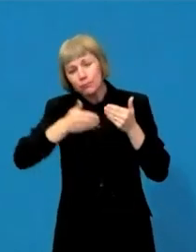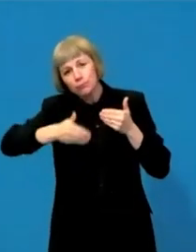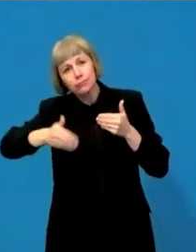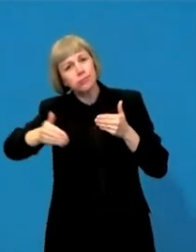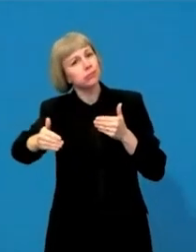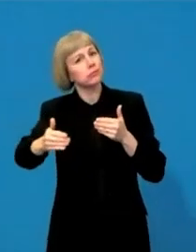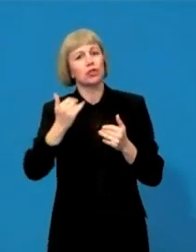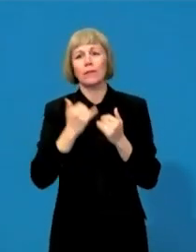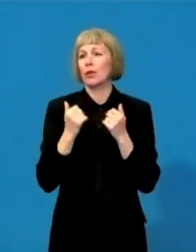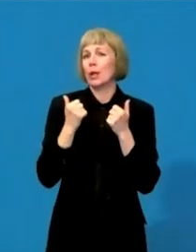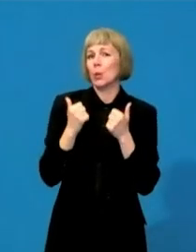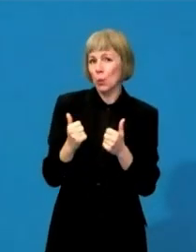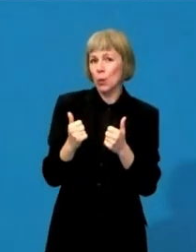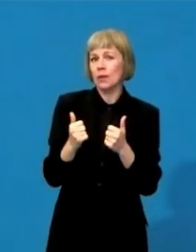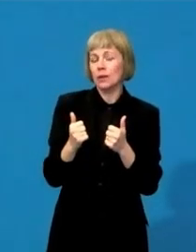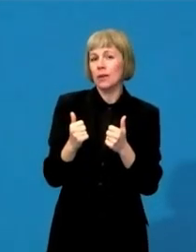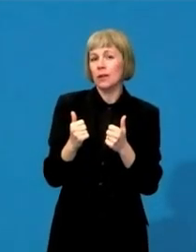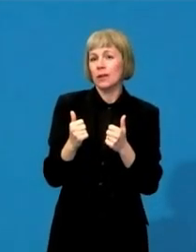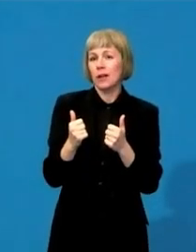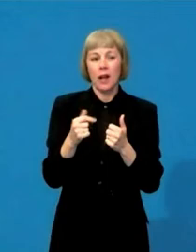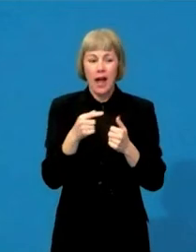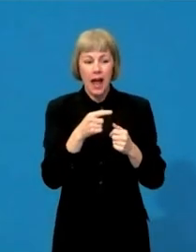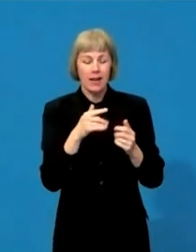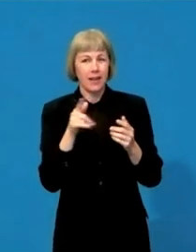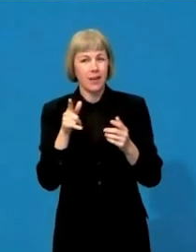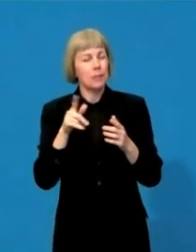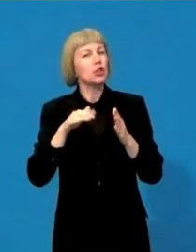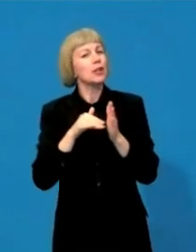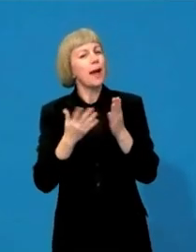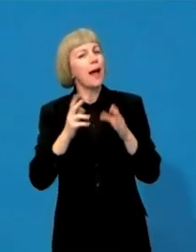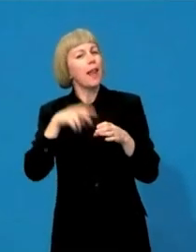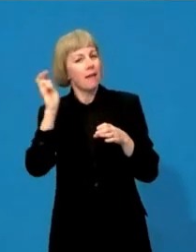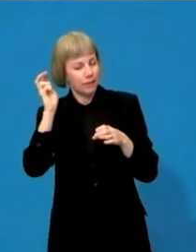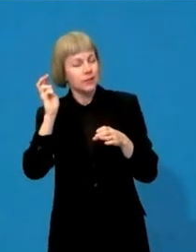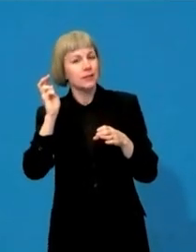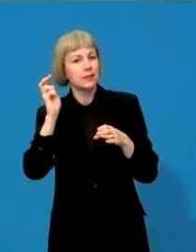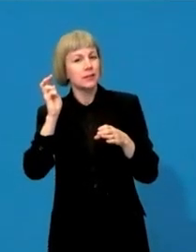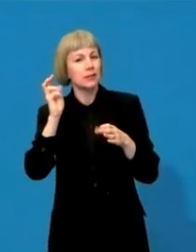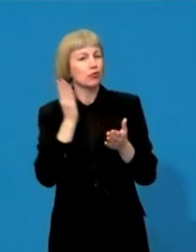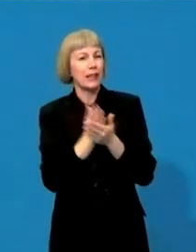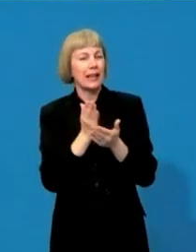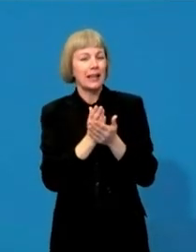like that. Even the community itself, you know, doesn't really have, you know, a